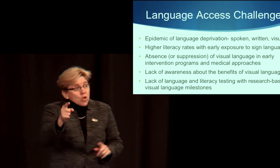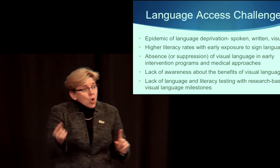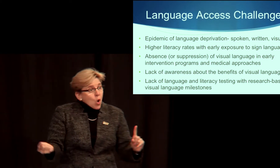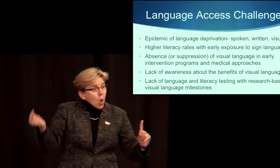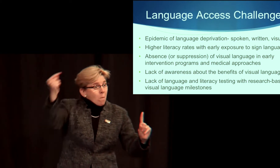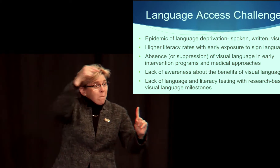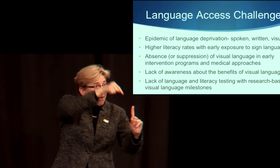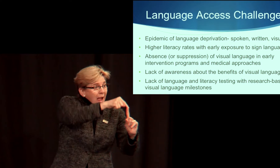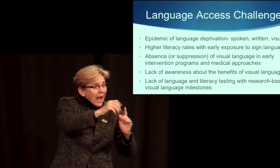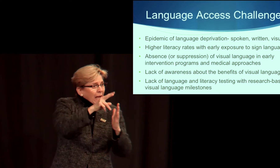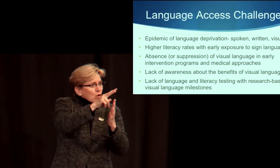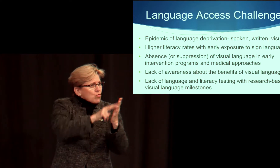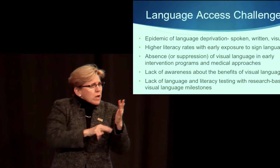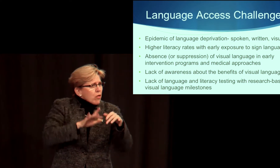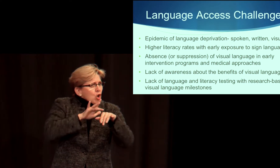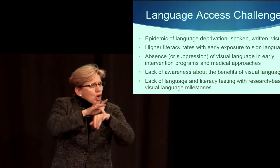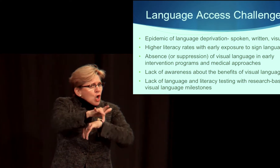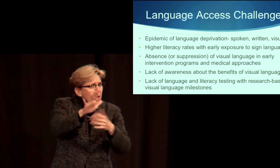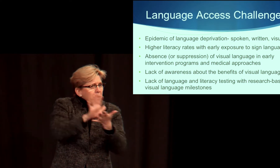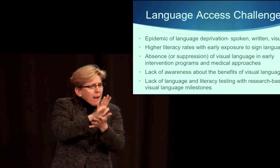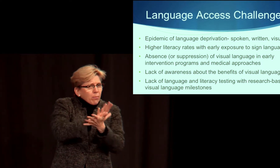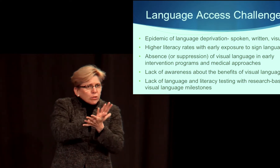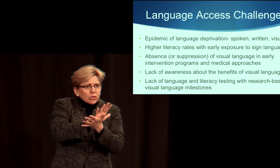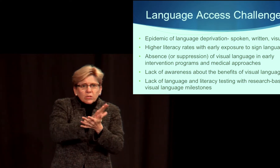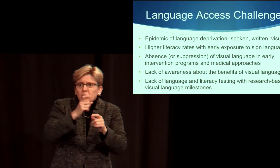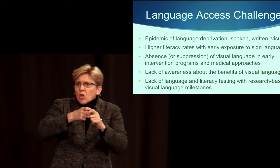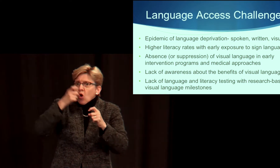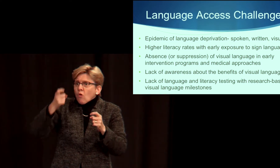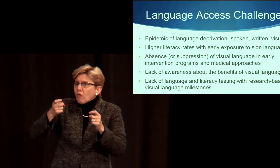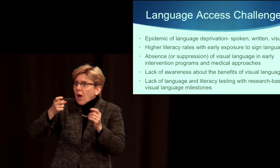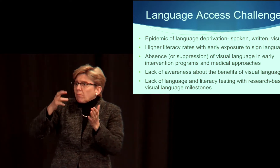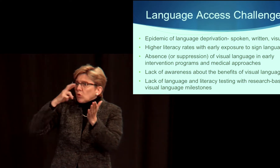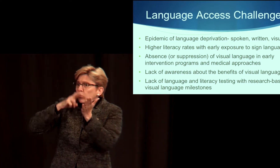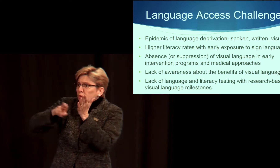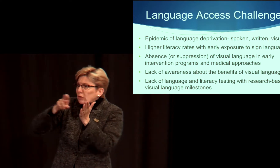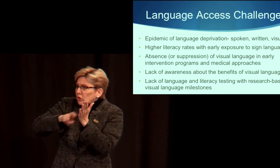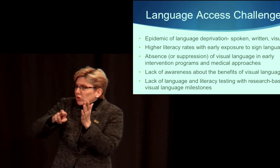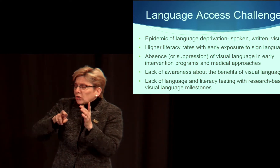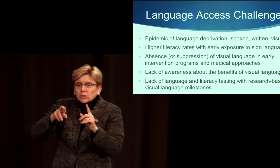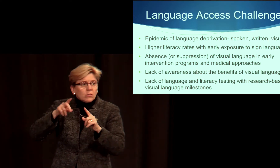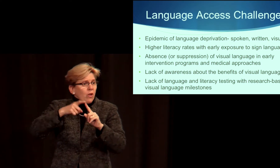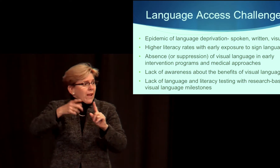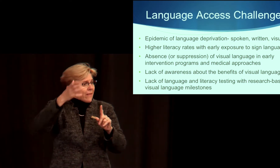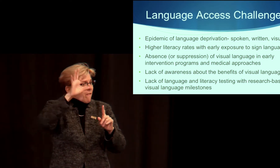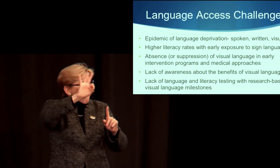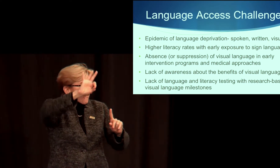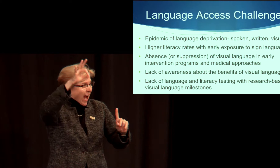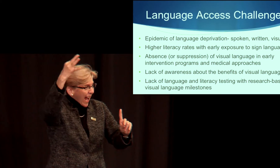If you go back and you read some of the early papers written from the research they were